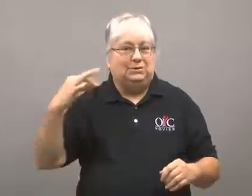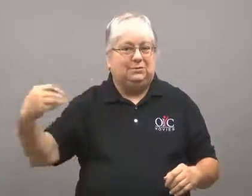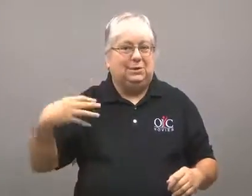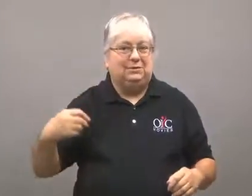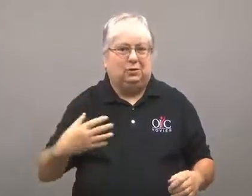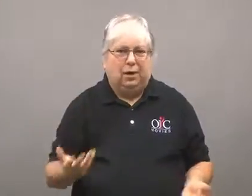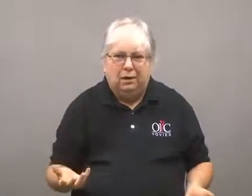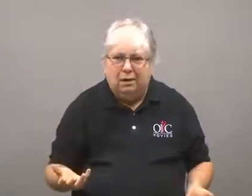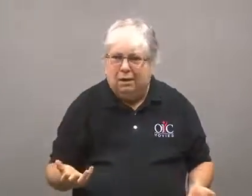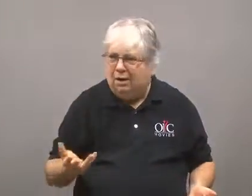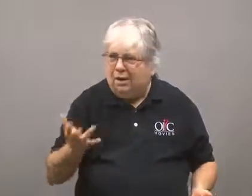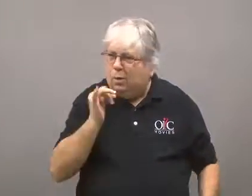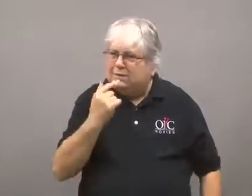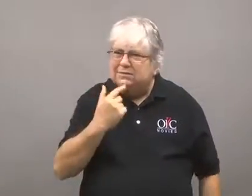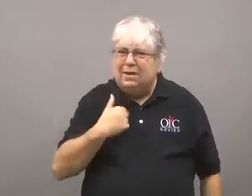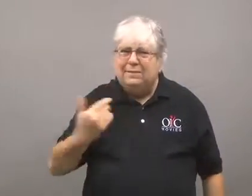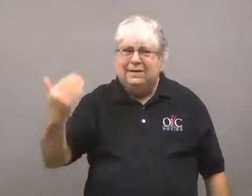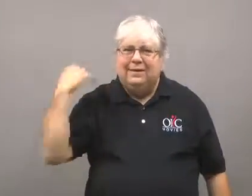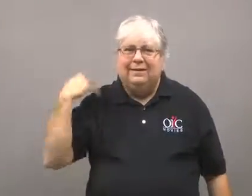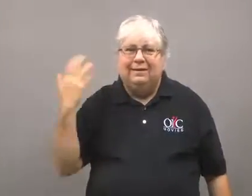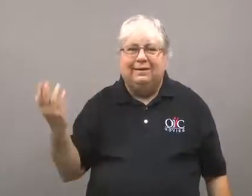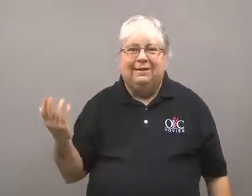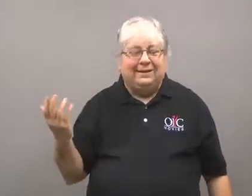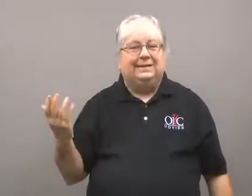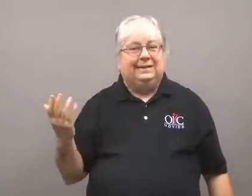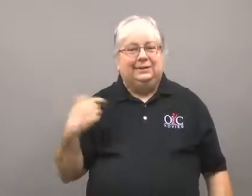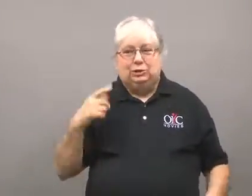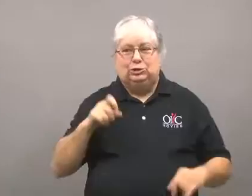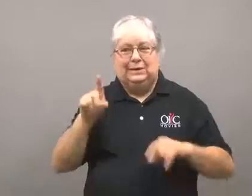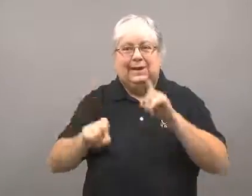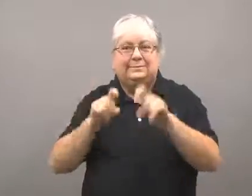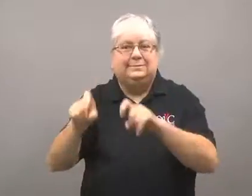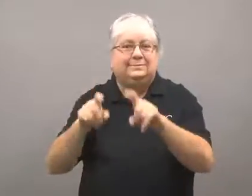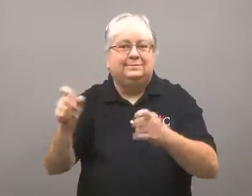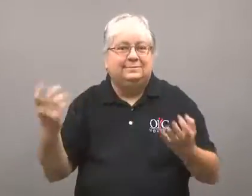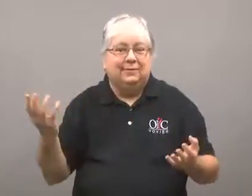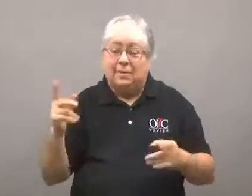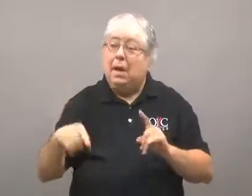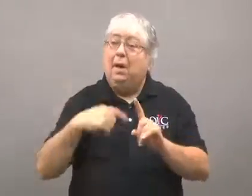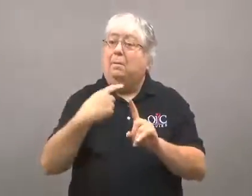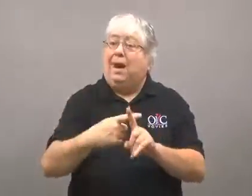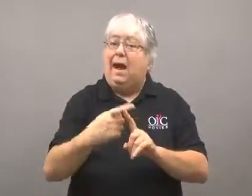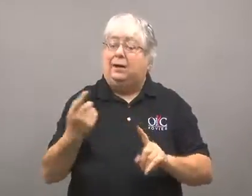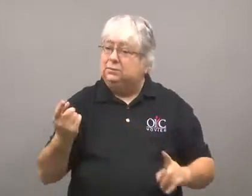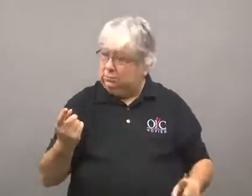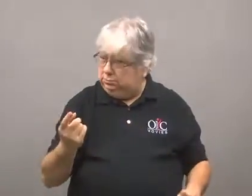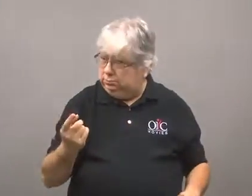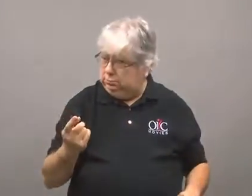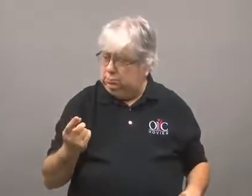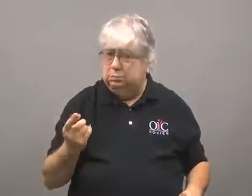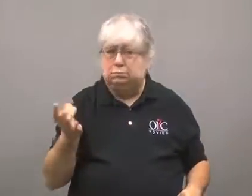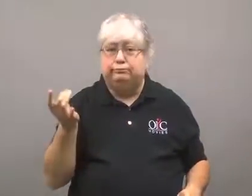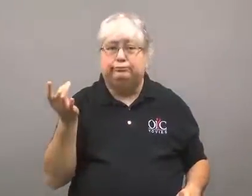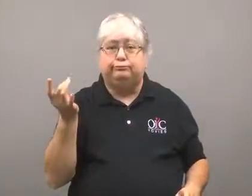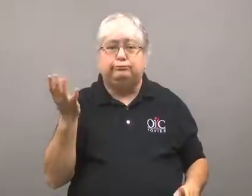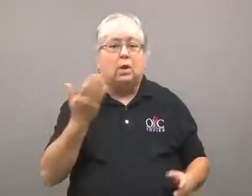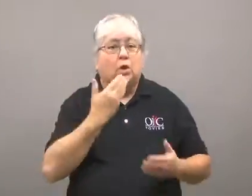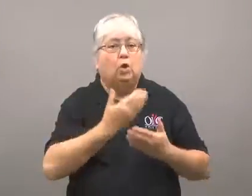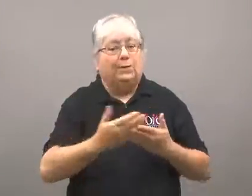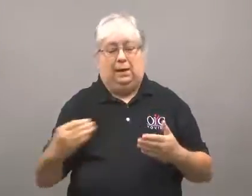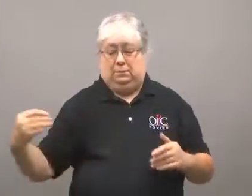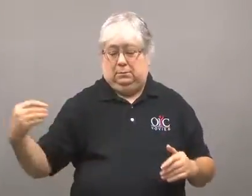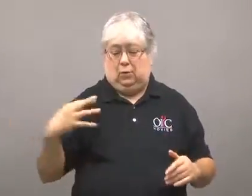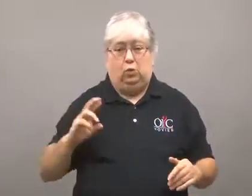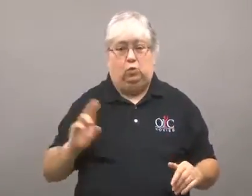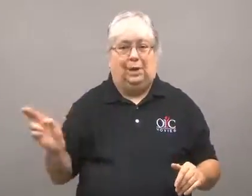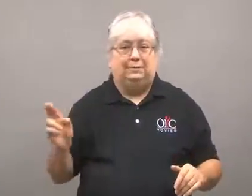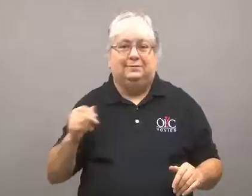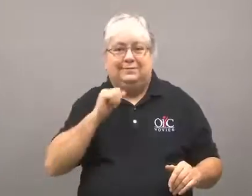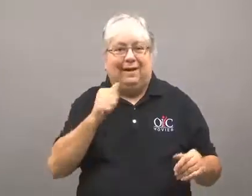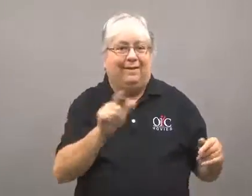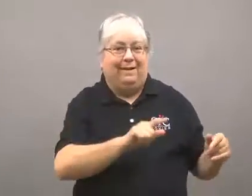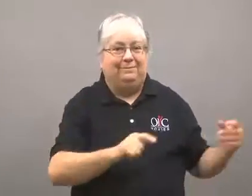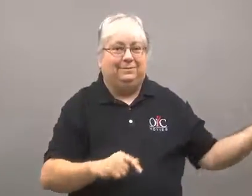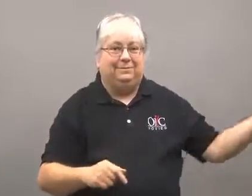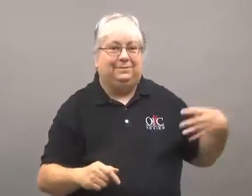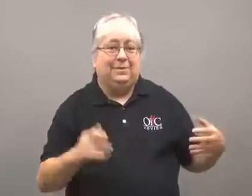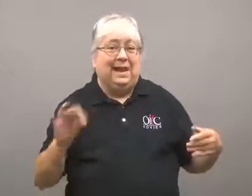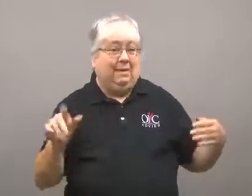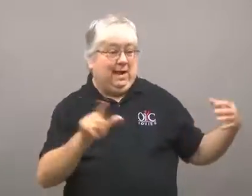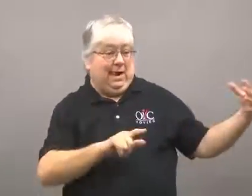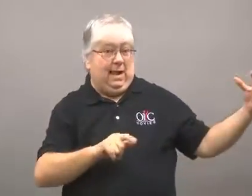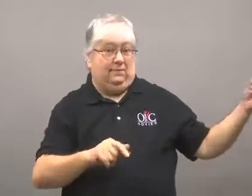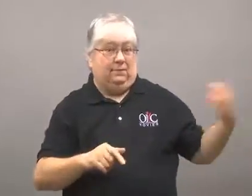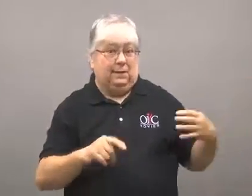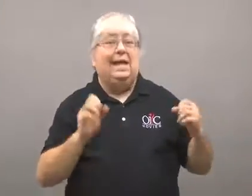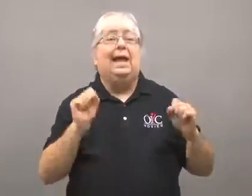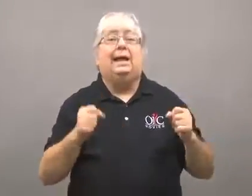Five years after having radiation, there is a chance of having broken ribs from it. I was shocked.. why wasn't I told about that? I should have asked questions.